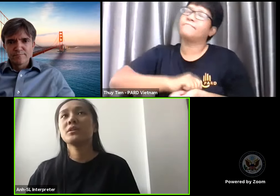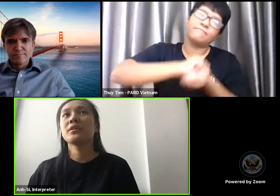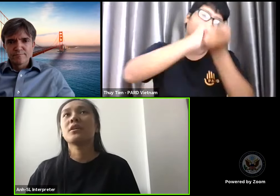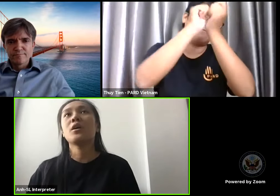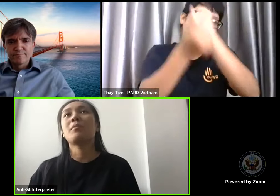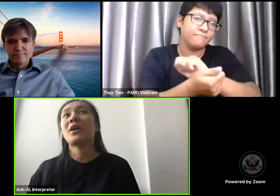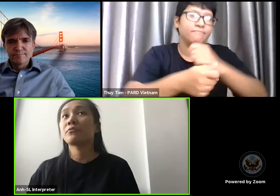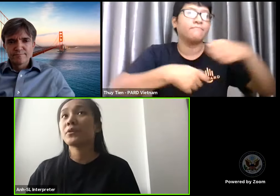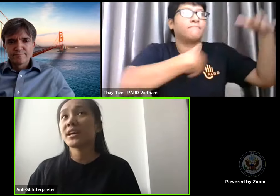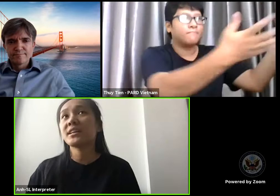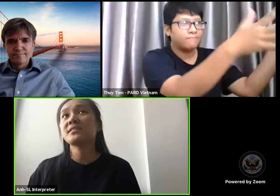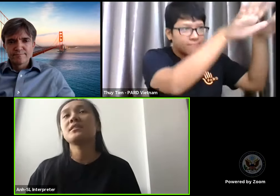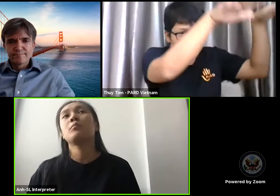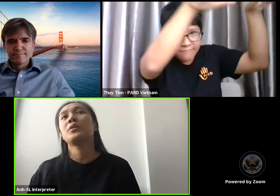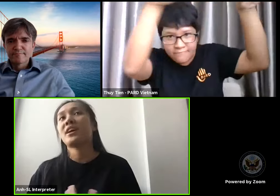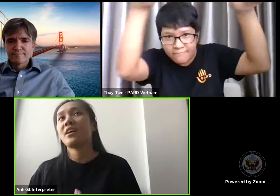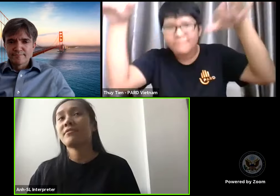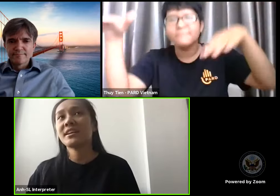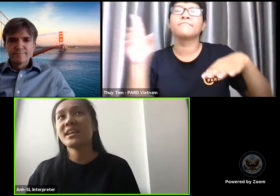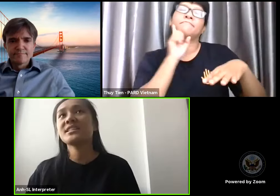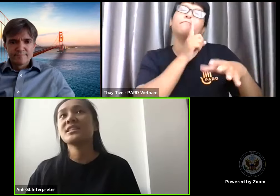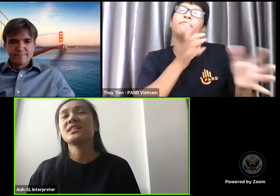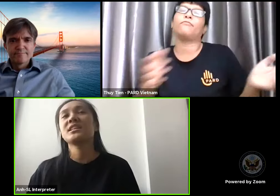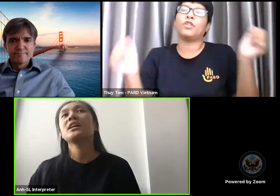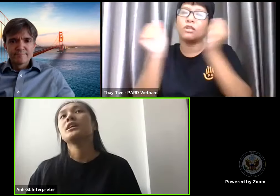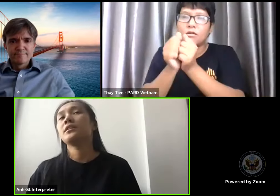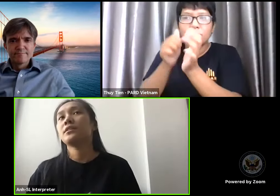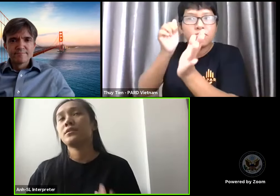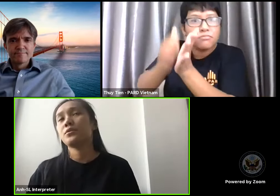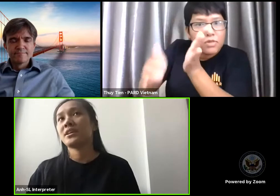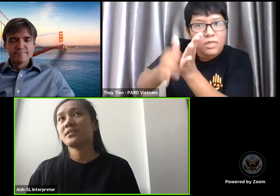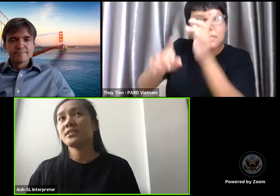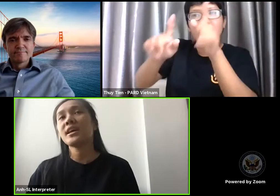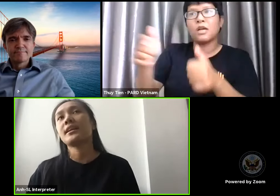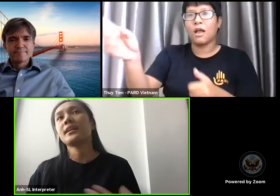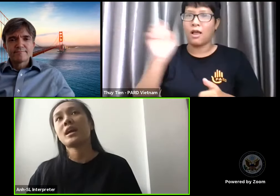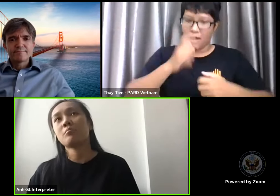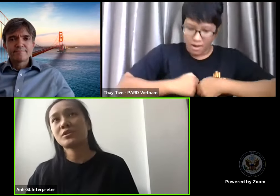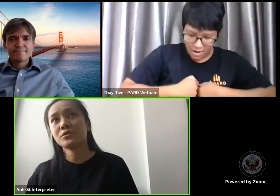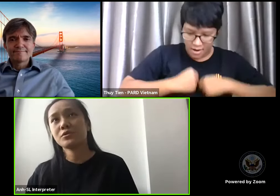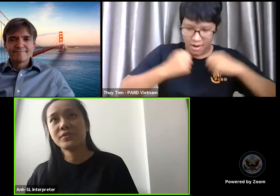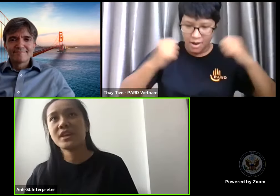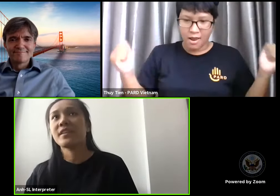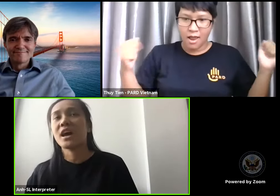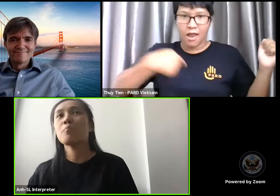learn a lot about advocacy, about deaf identity in the United States, and then came back to Vietnam